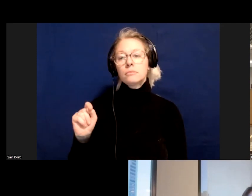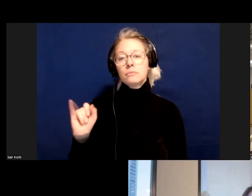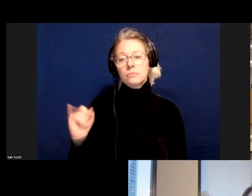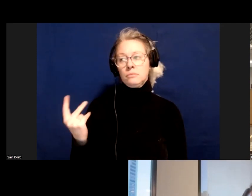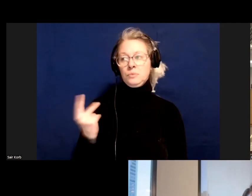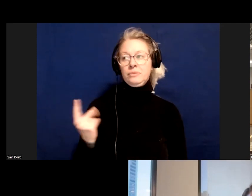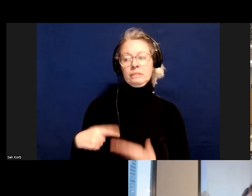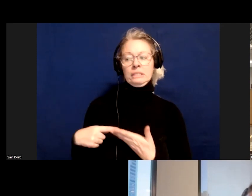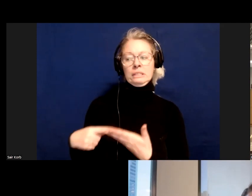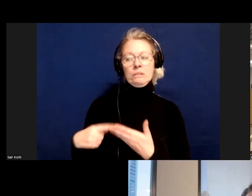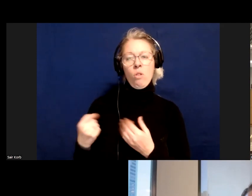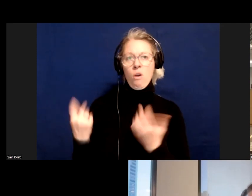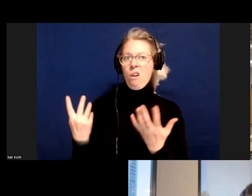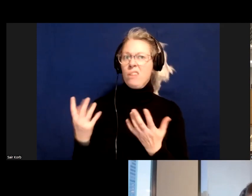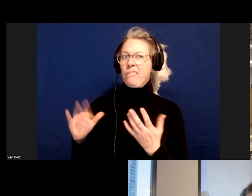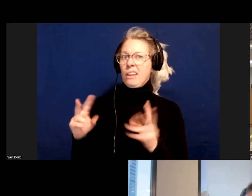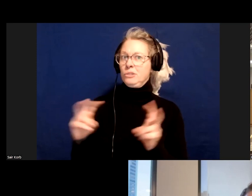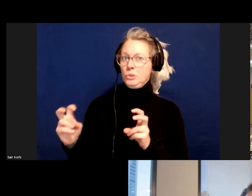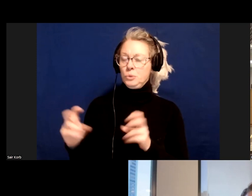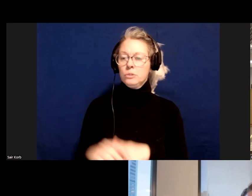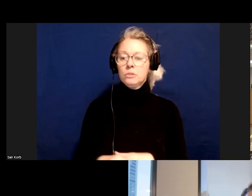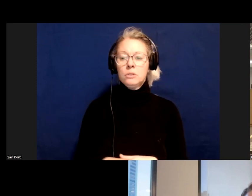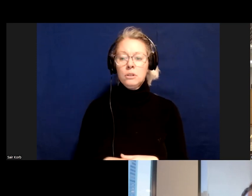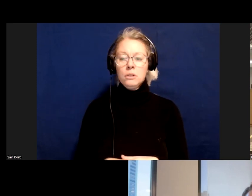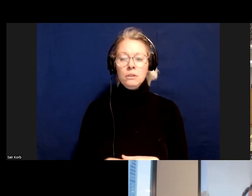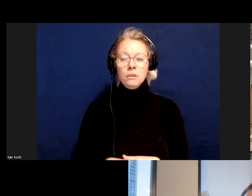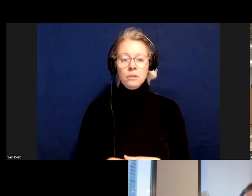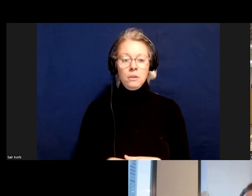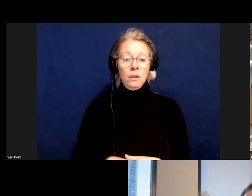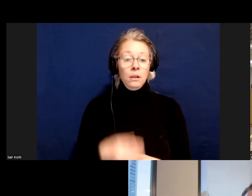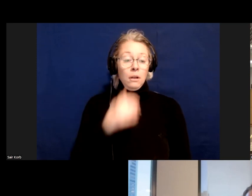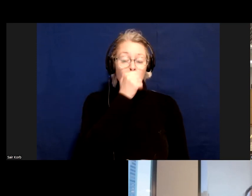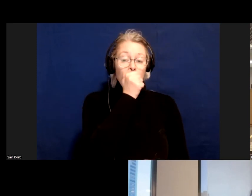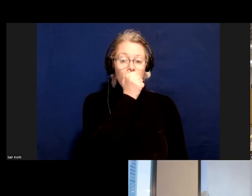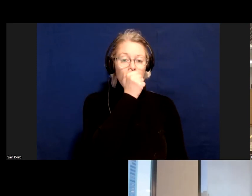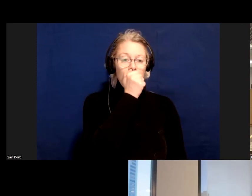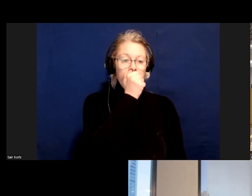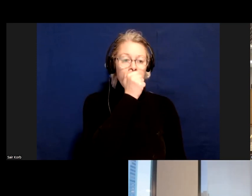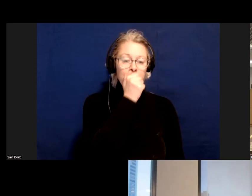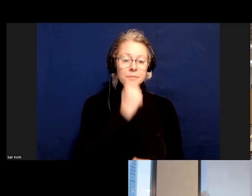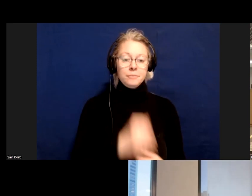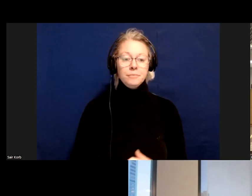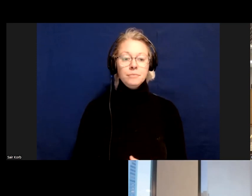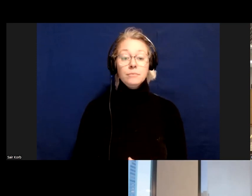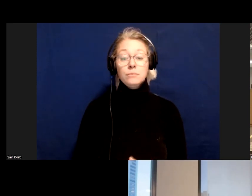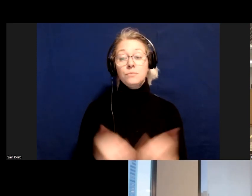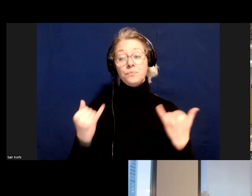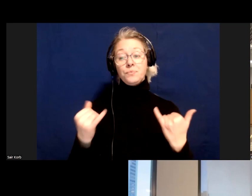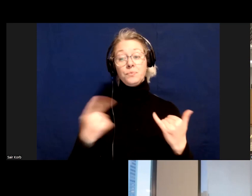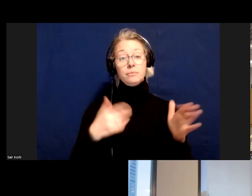And so as we're developing, in particular, the new Operating Grant Intake Program, we